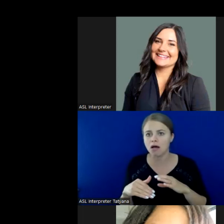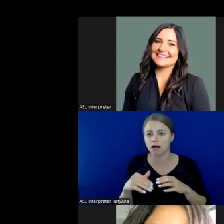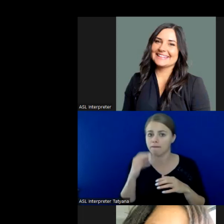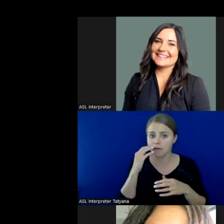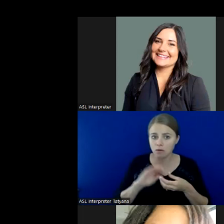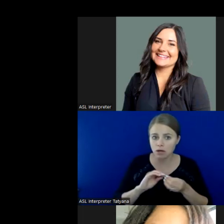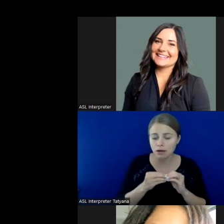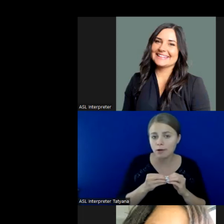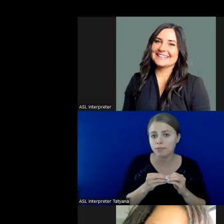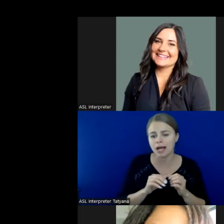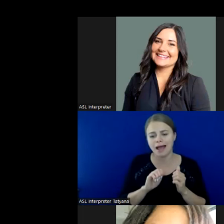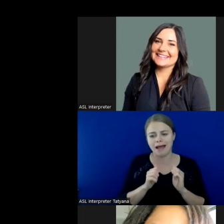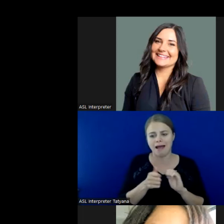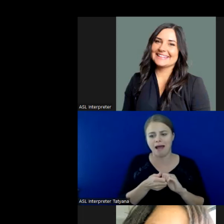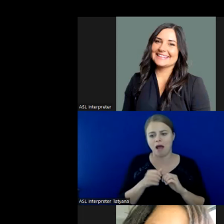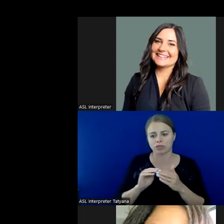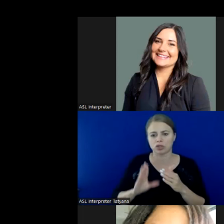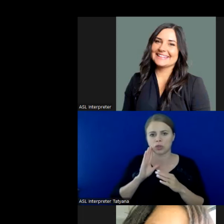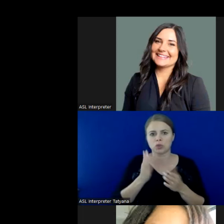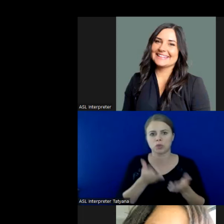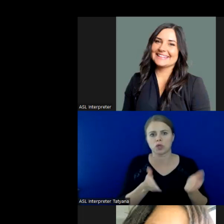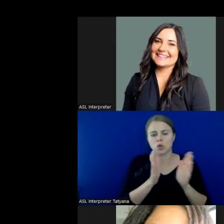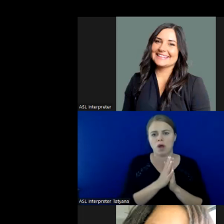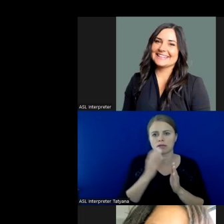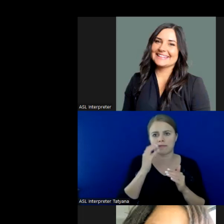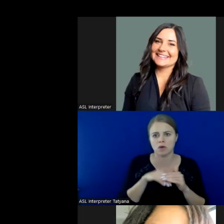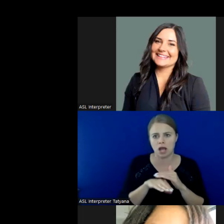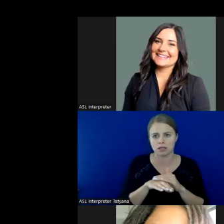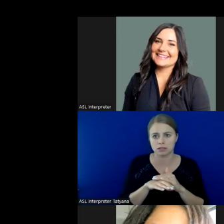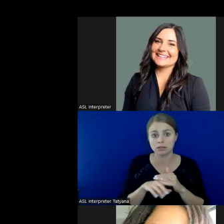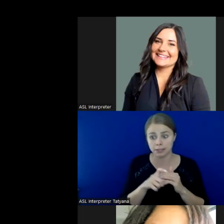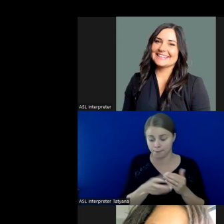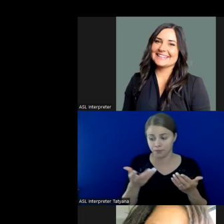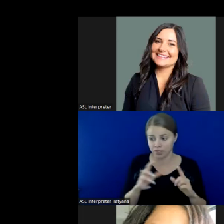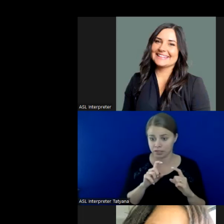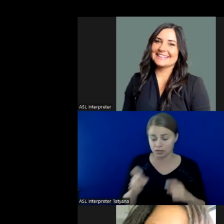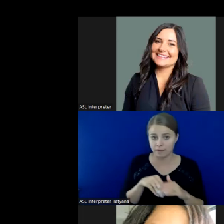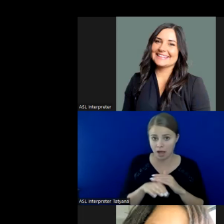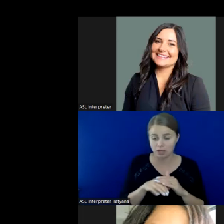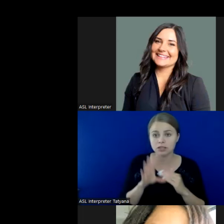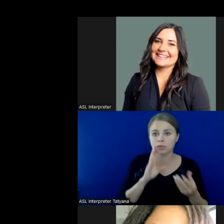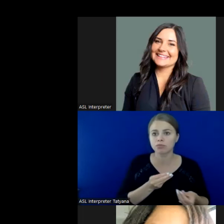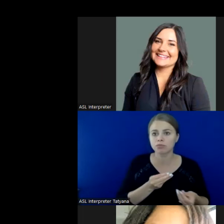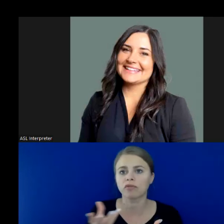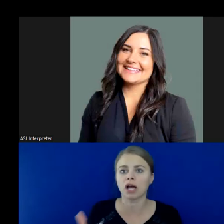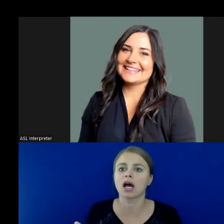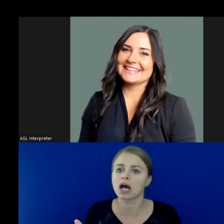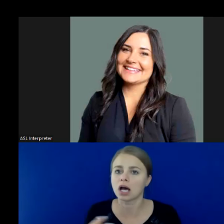for how they would request access, which, once they were granted access, would be provided entirely independently.